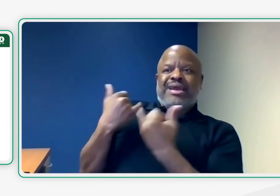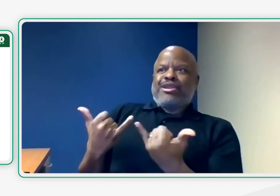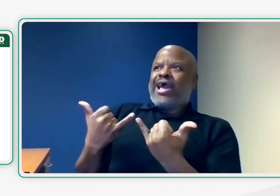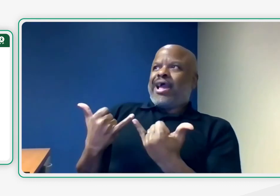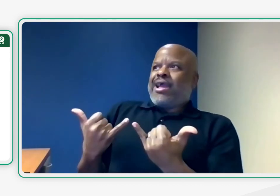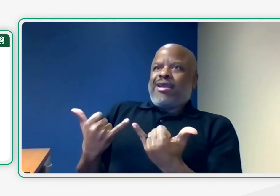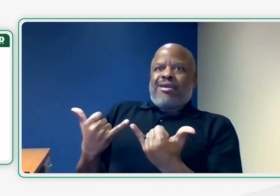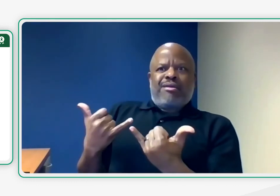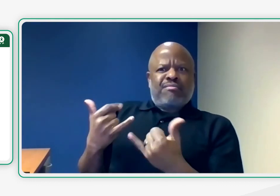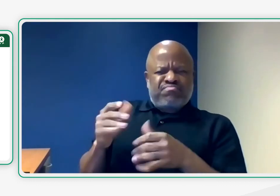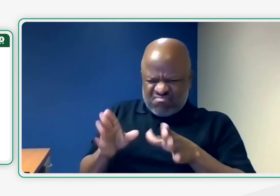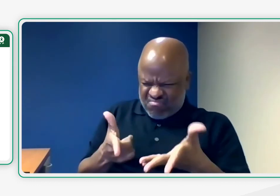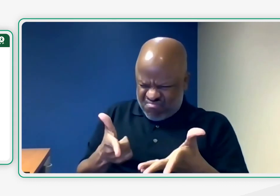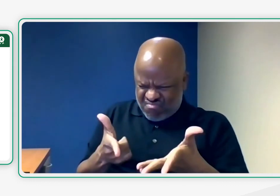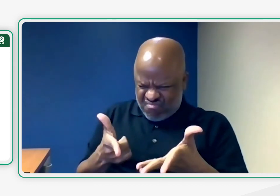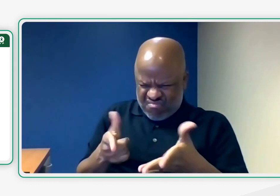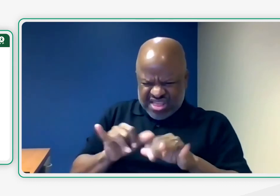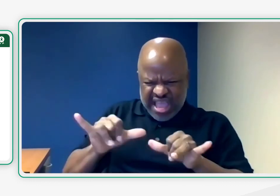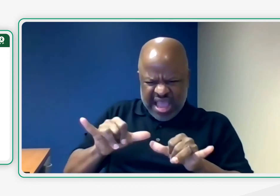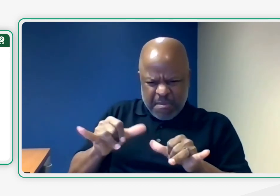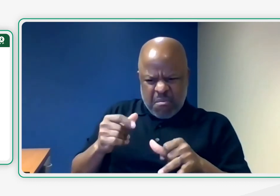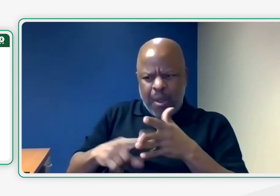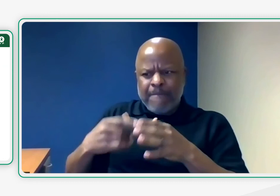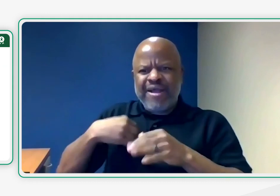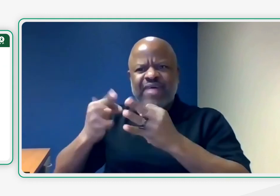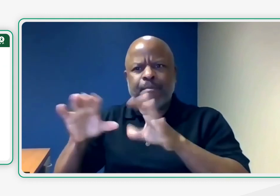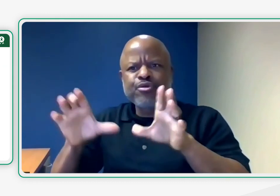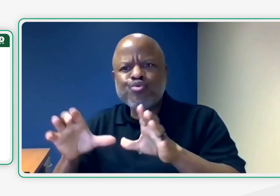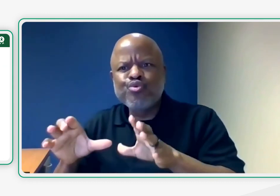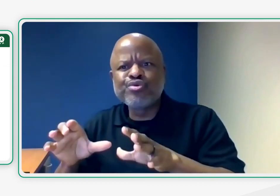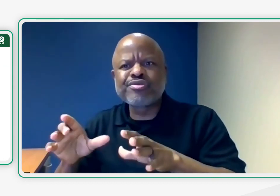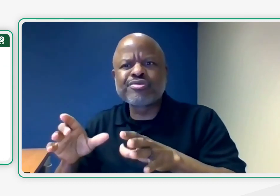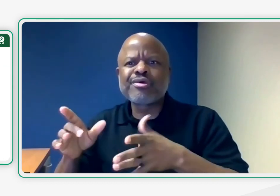or your family’s spending habits. They do influence you and continue to play a role.